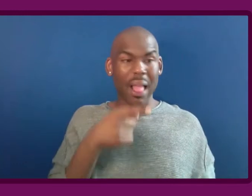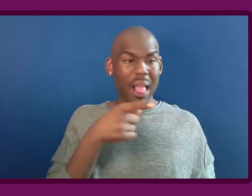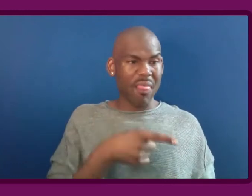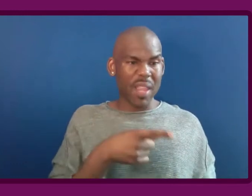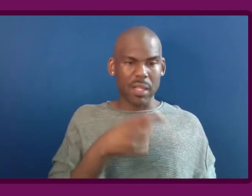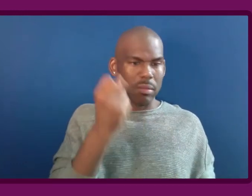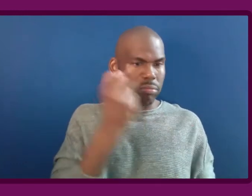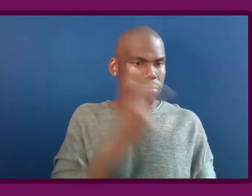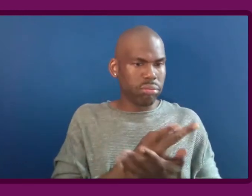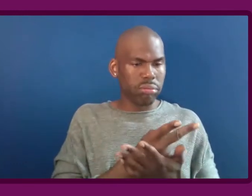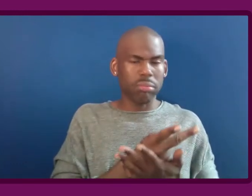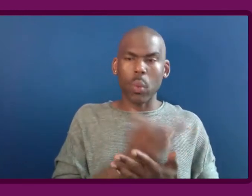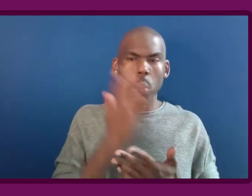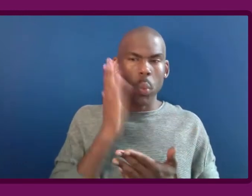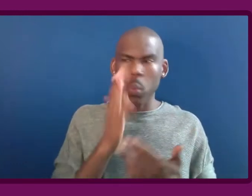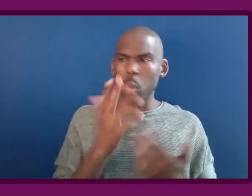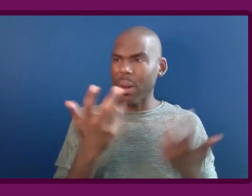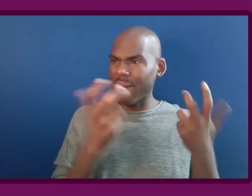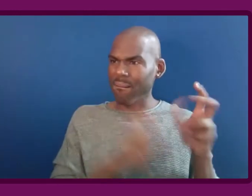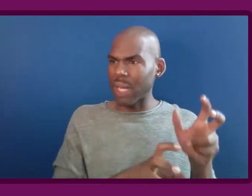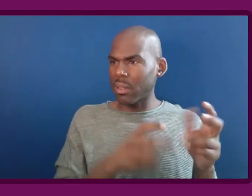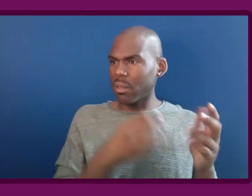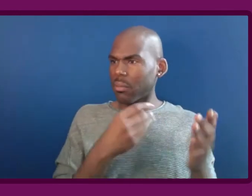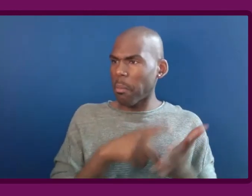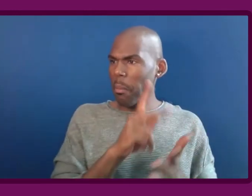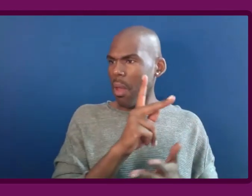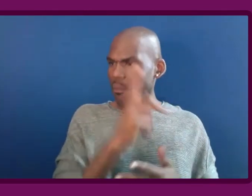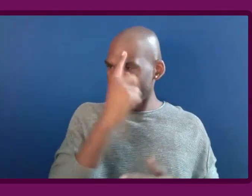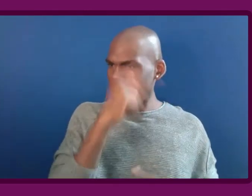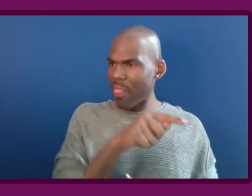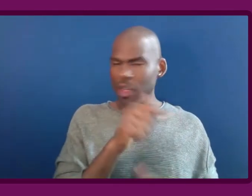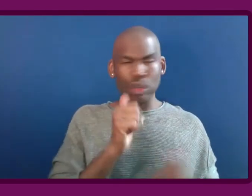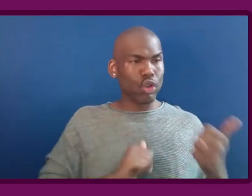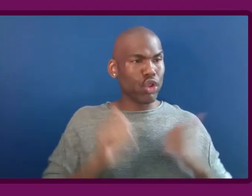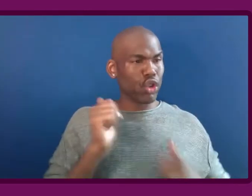"This show goes. We're going to invest in the show. We're going to spend our money on this